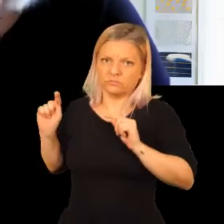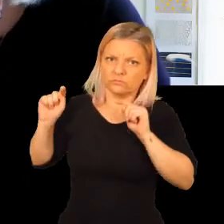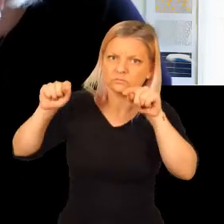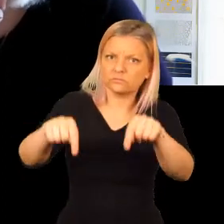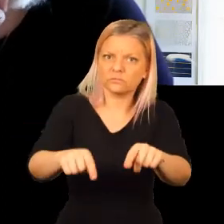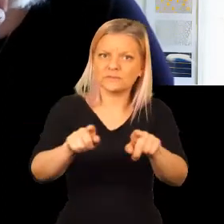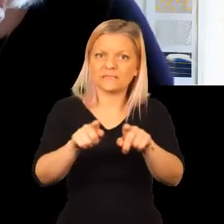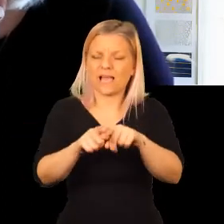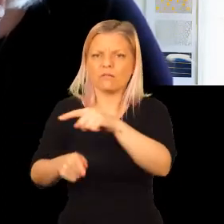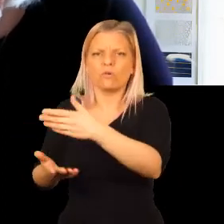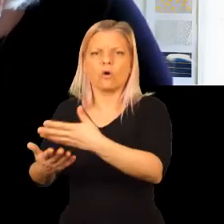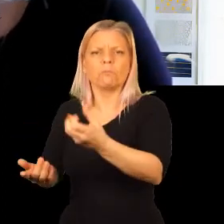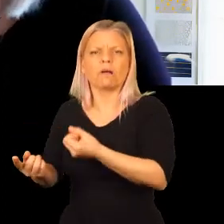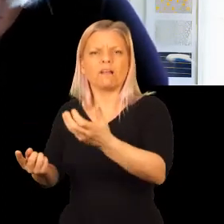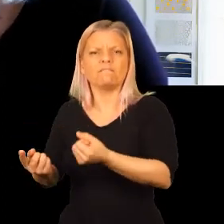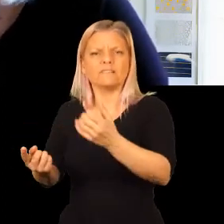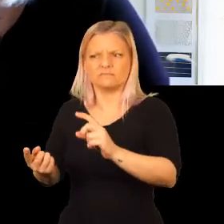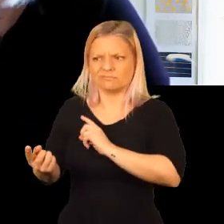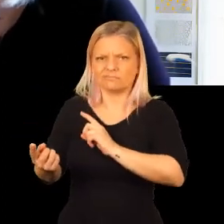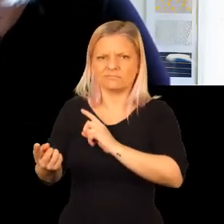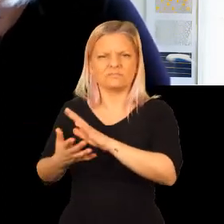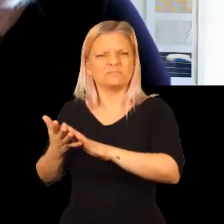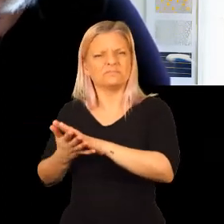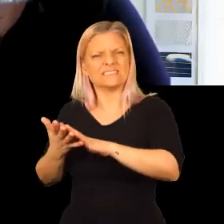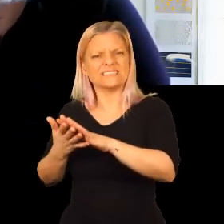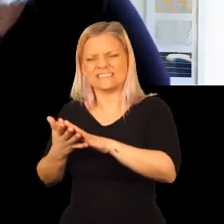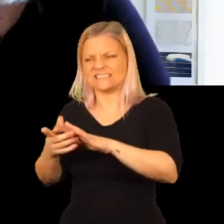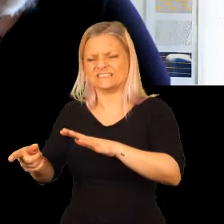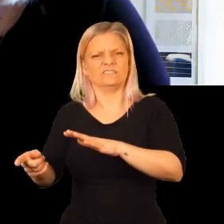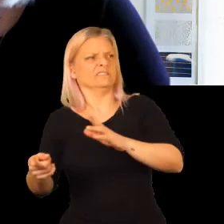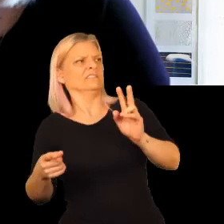this other person that comes to the same community as me that's on a benefit for whatever reason